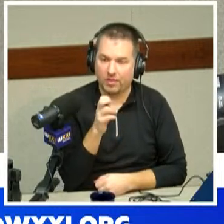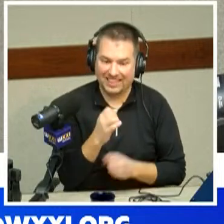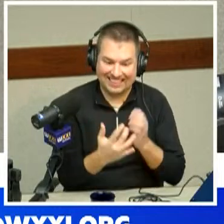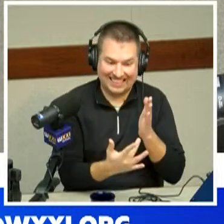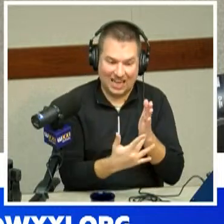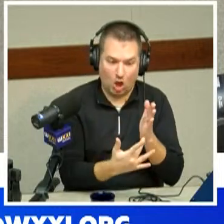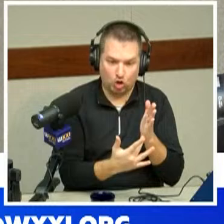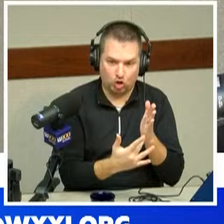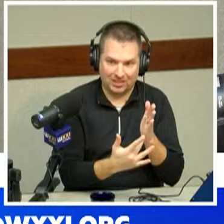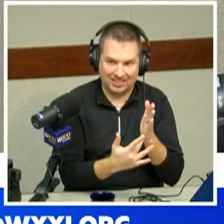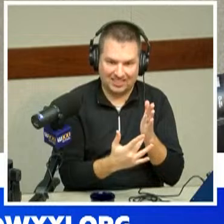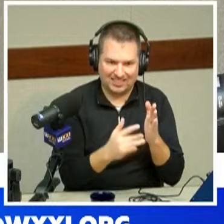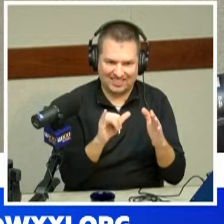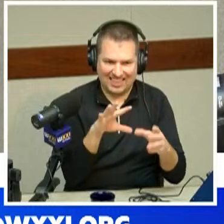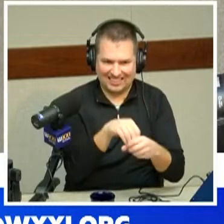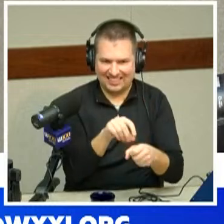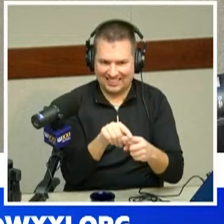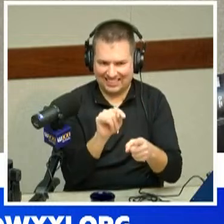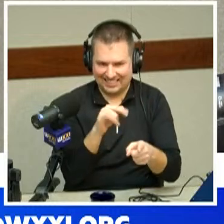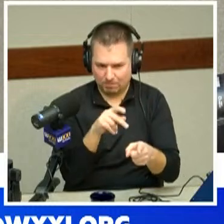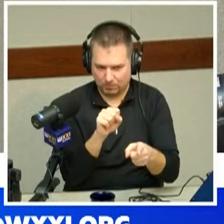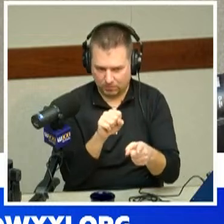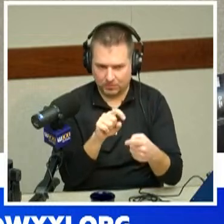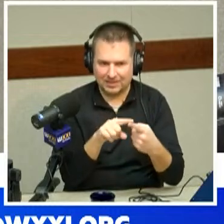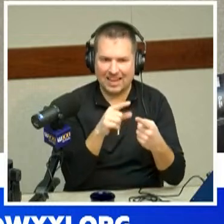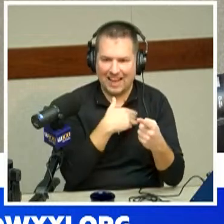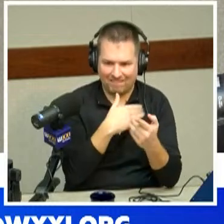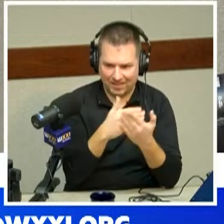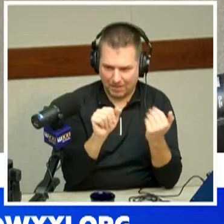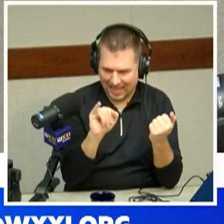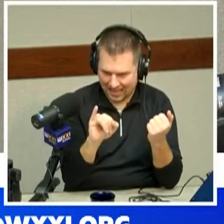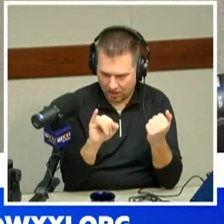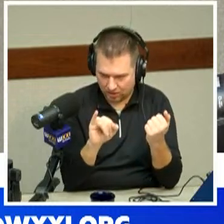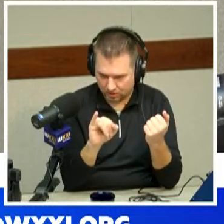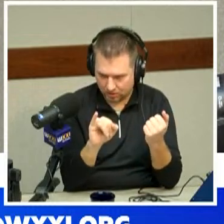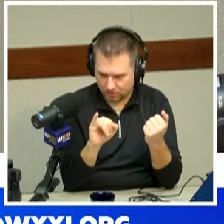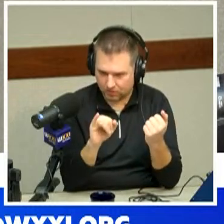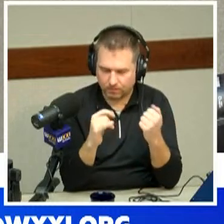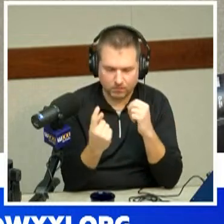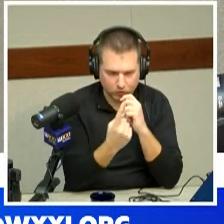that goes into the tip system so we've mentioned that it's Ai and there are always conversations